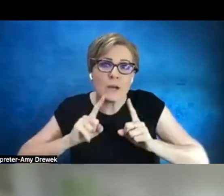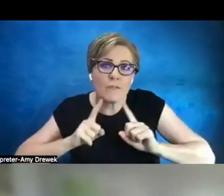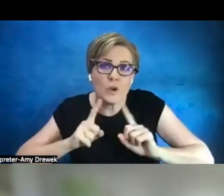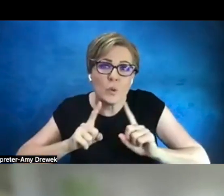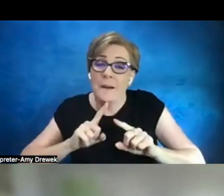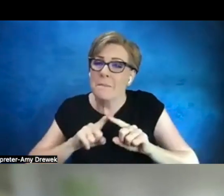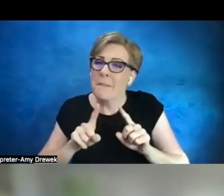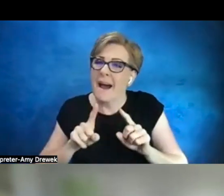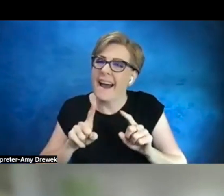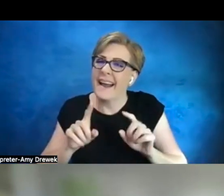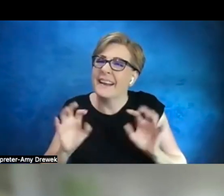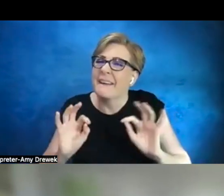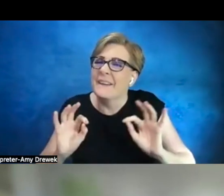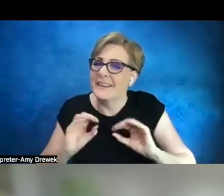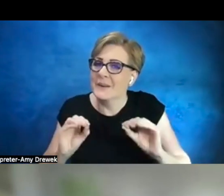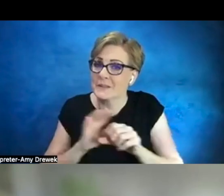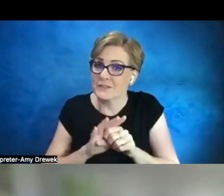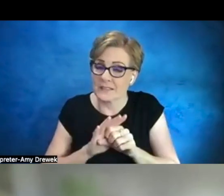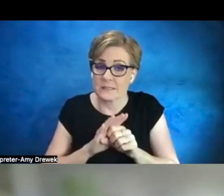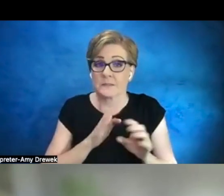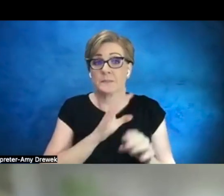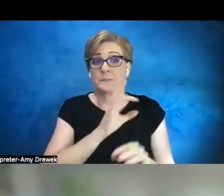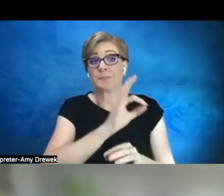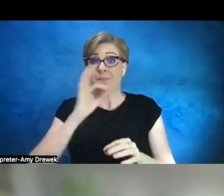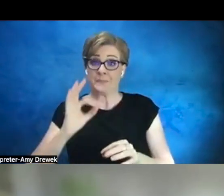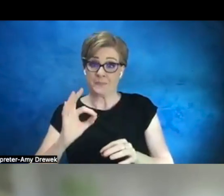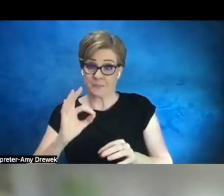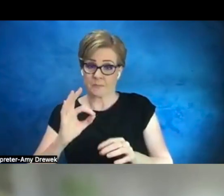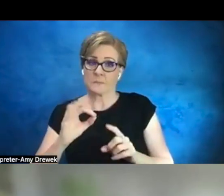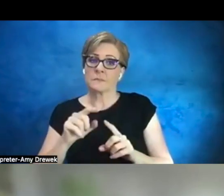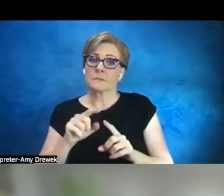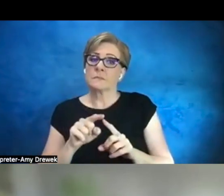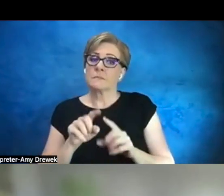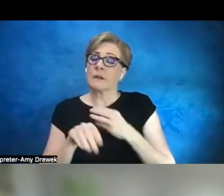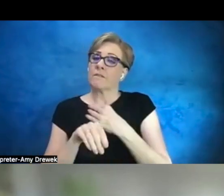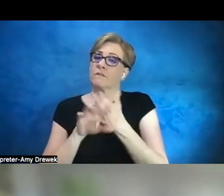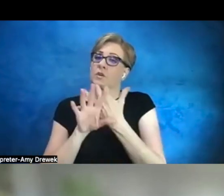Another element of a DMD event is virtual career panels.